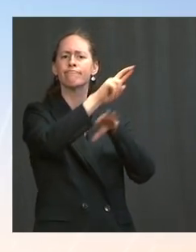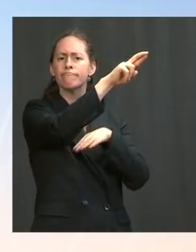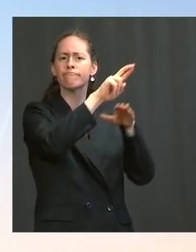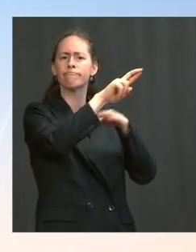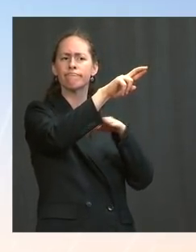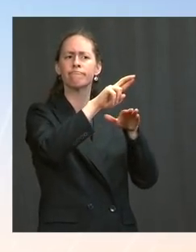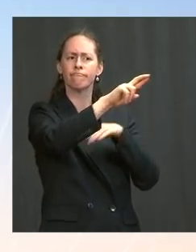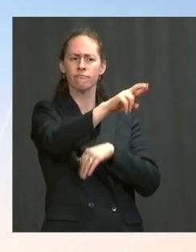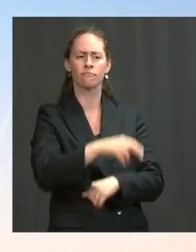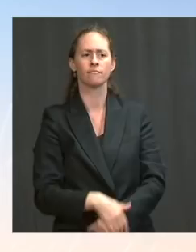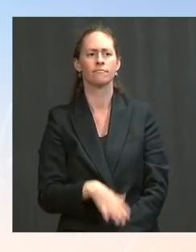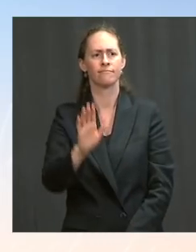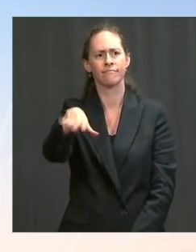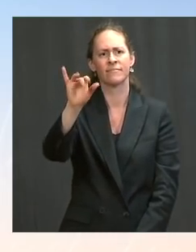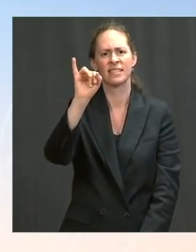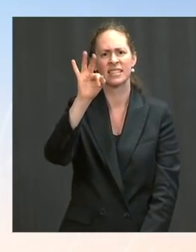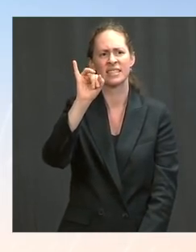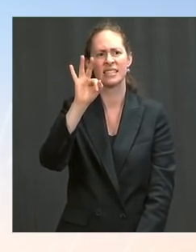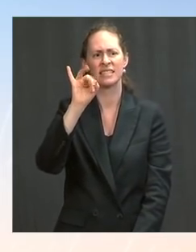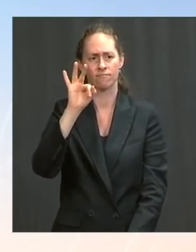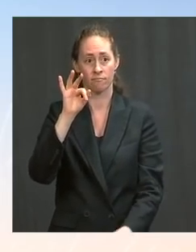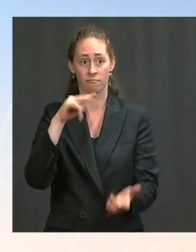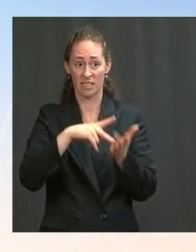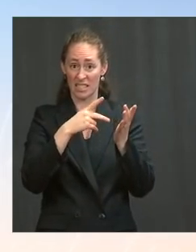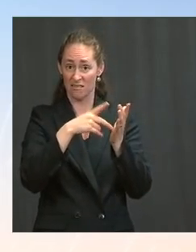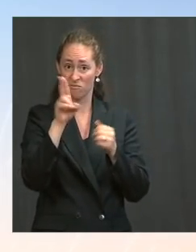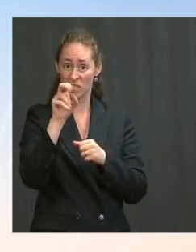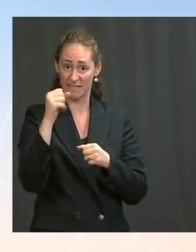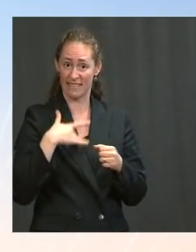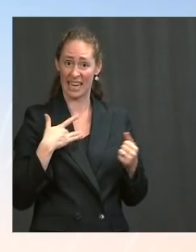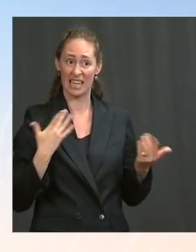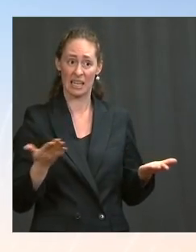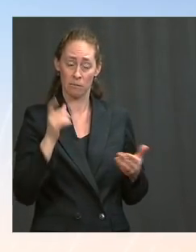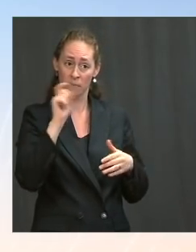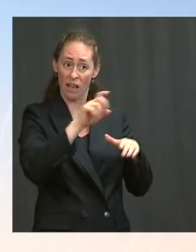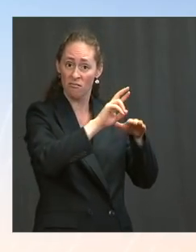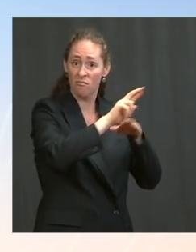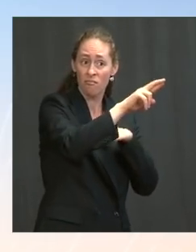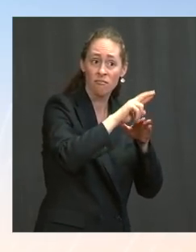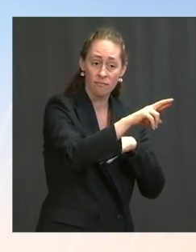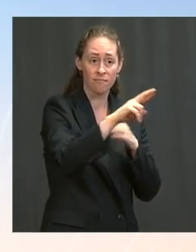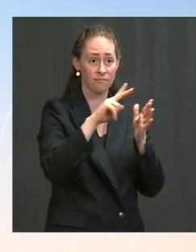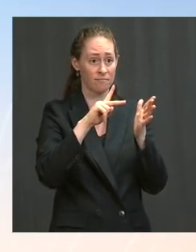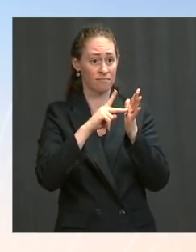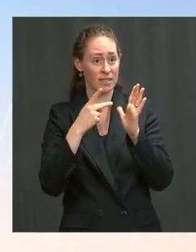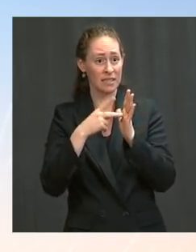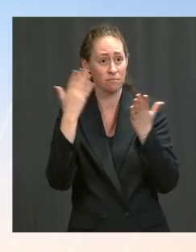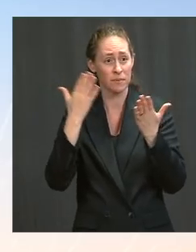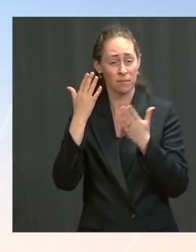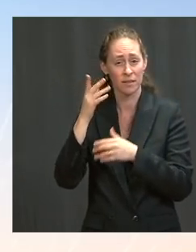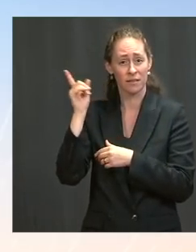does the President think that he needs to go to Congress to ask for new authorization? Ms. Psaki: Well, the President has talked